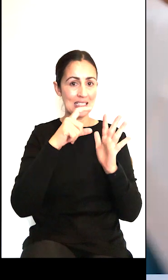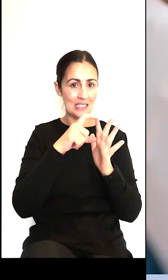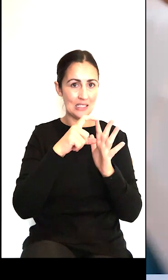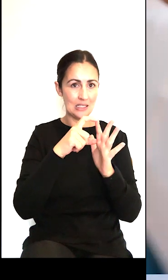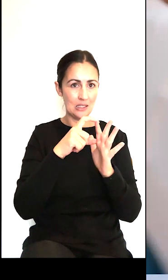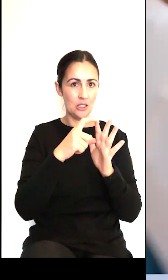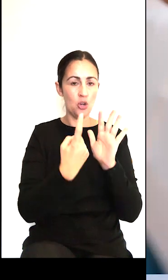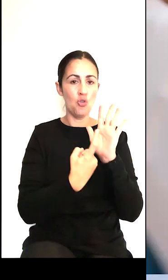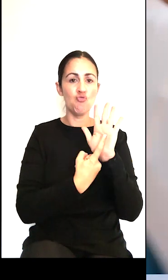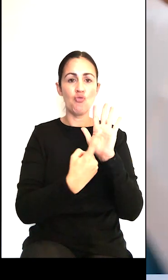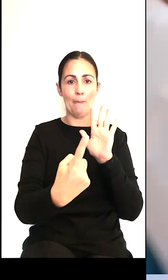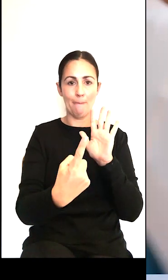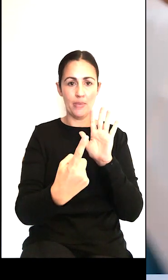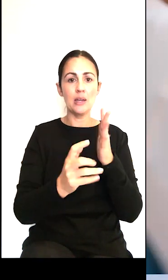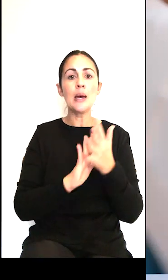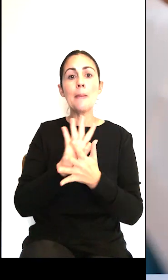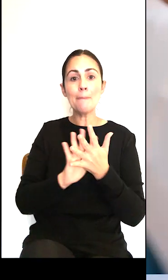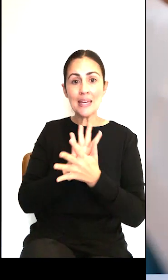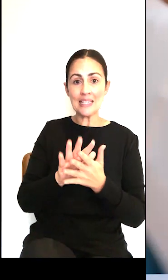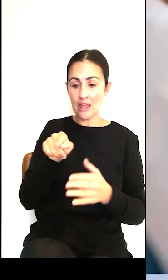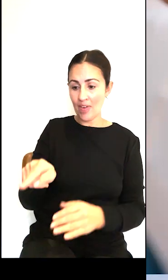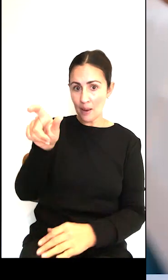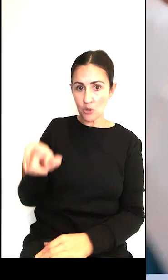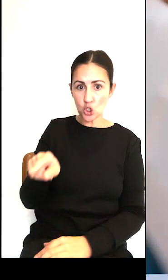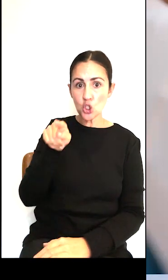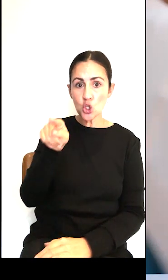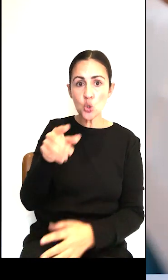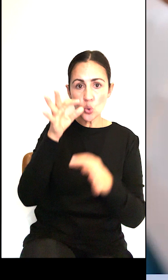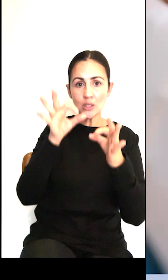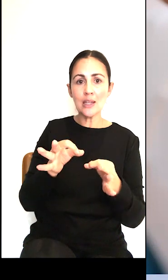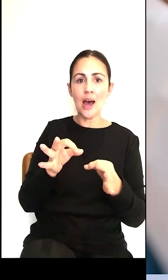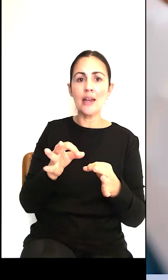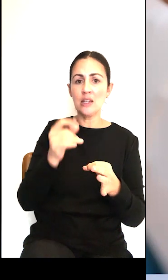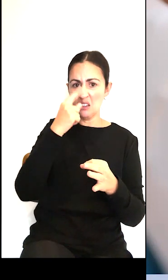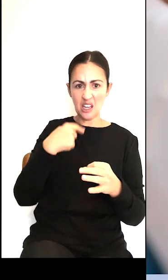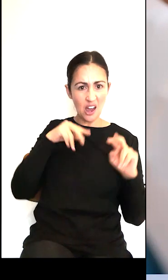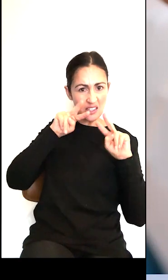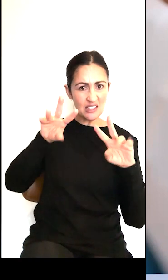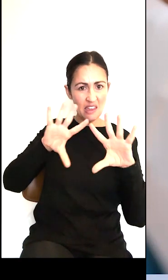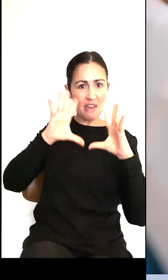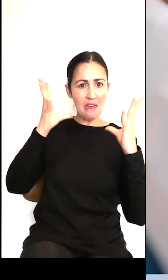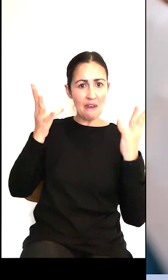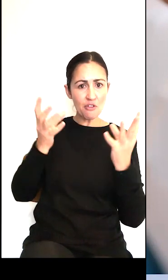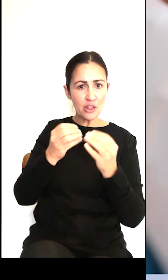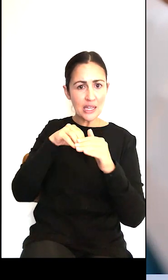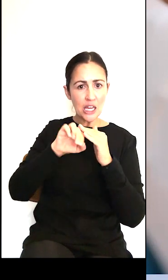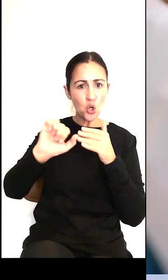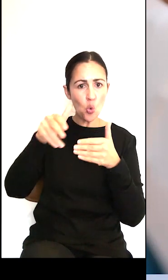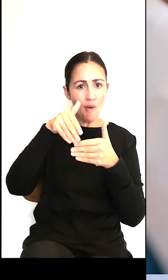(the person you care for) chooses the level of access you would have depending on the amount of support they need to manage the record.